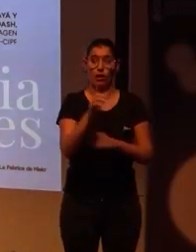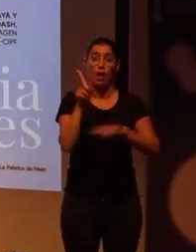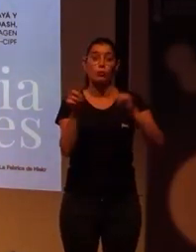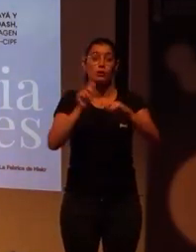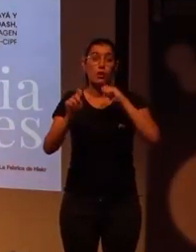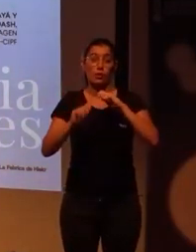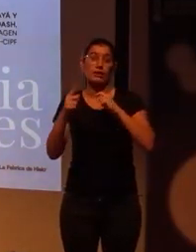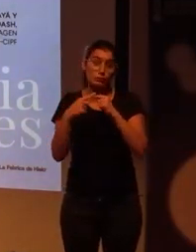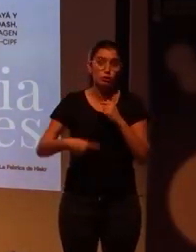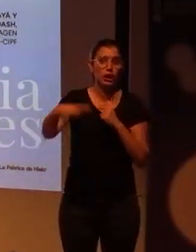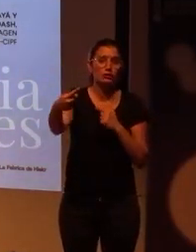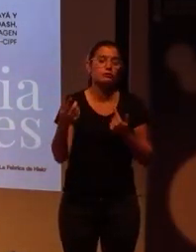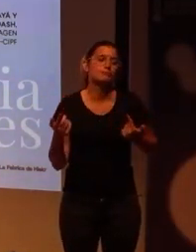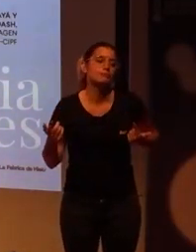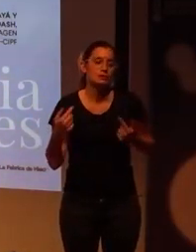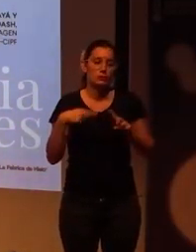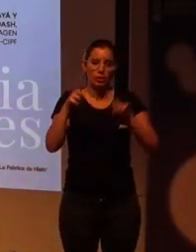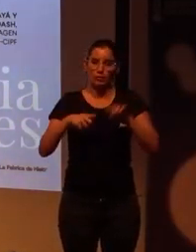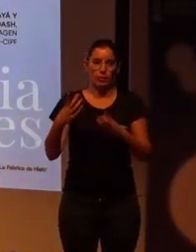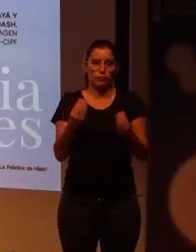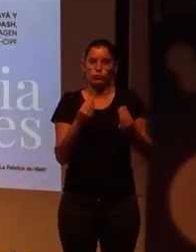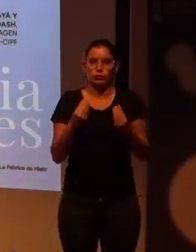for a long time, but it depends a lot on each case.